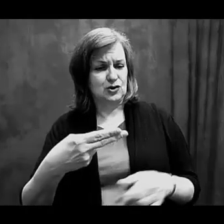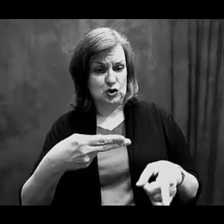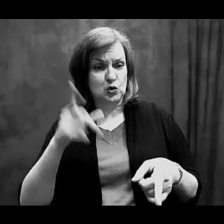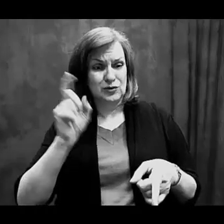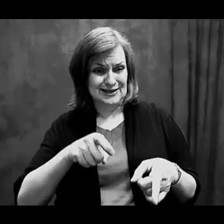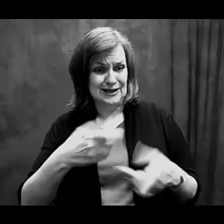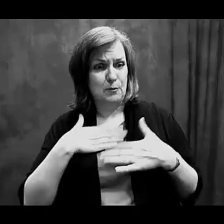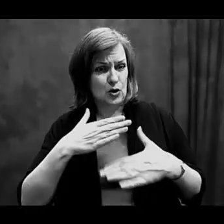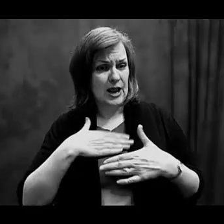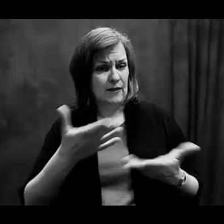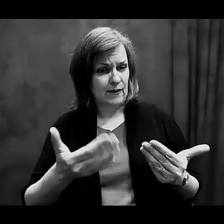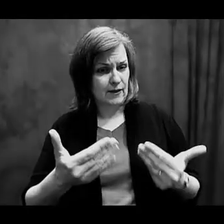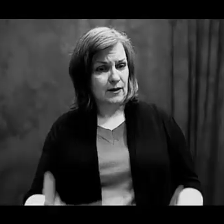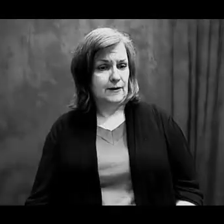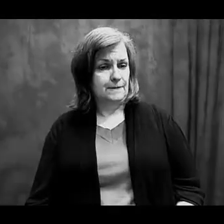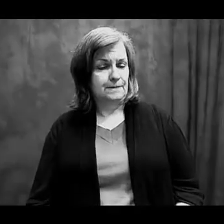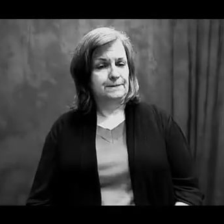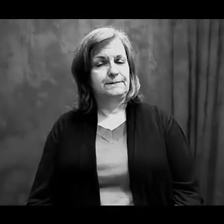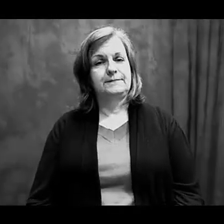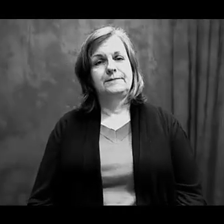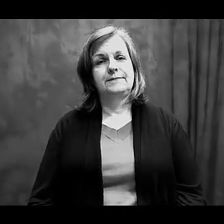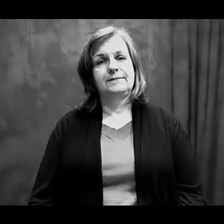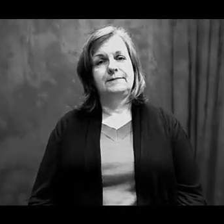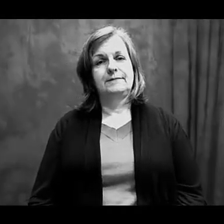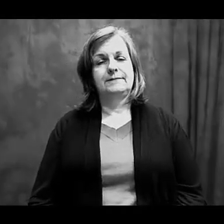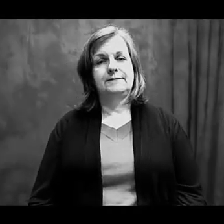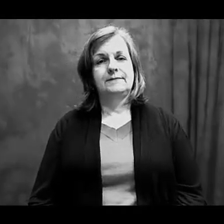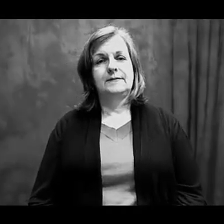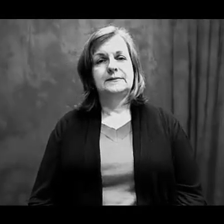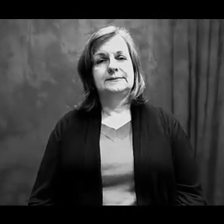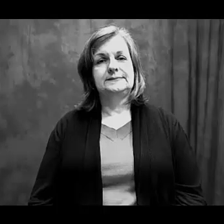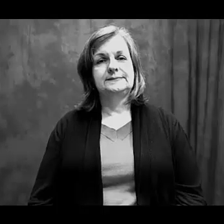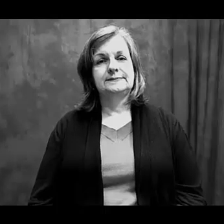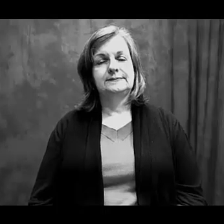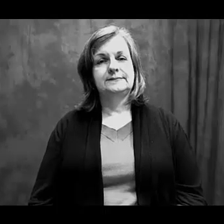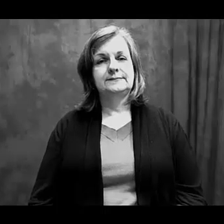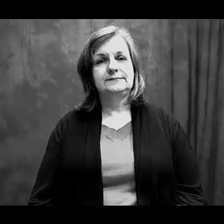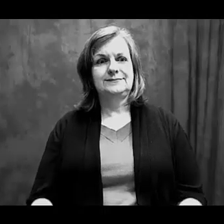says "HEY!" We've got high CO2 which means